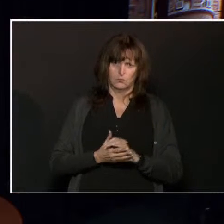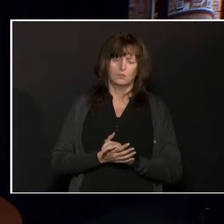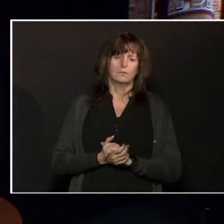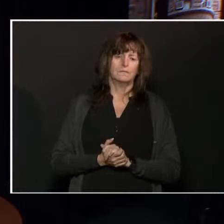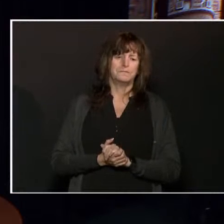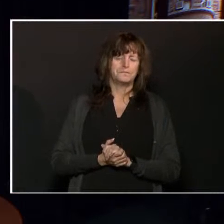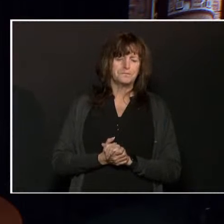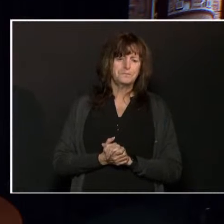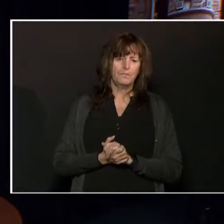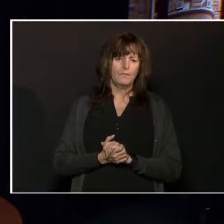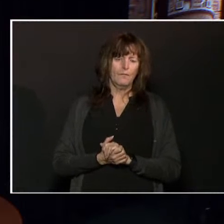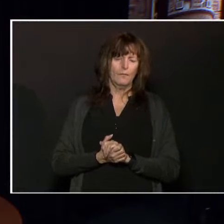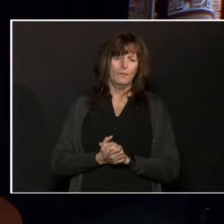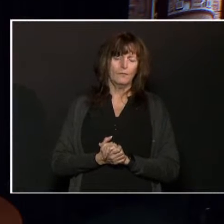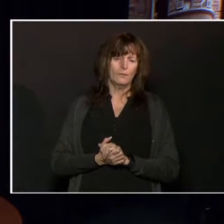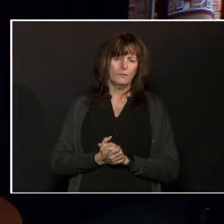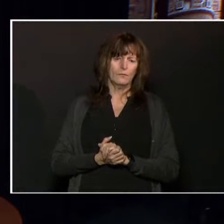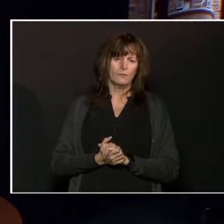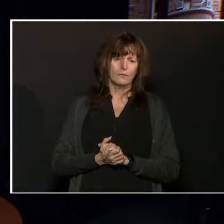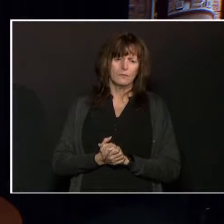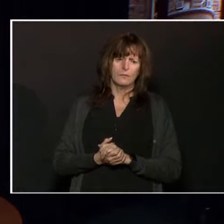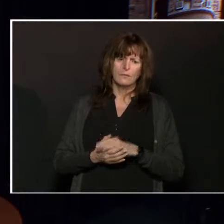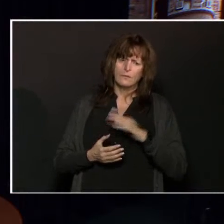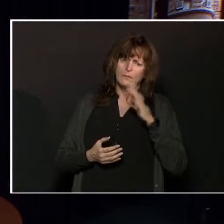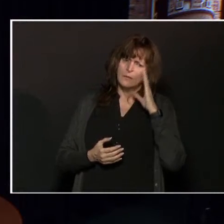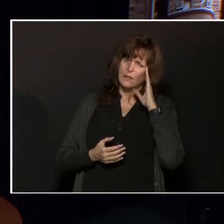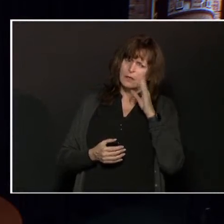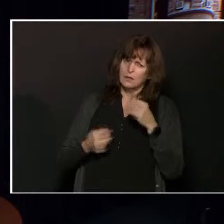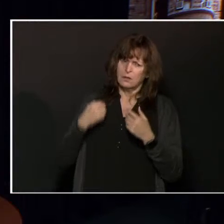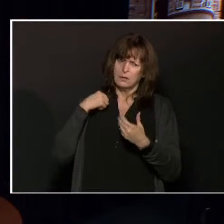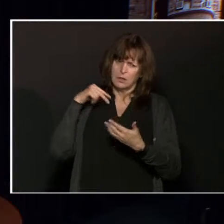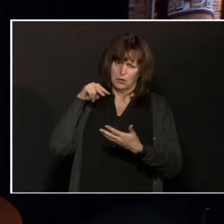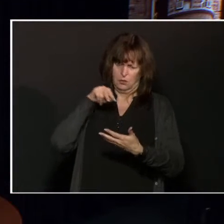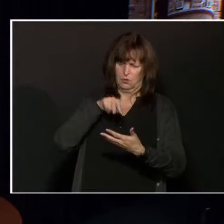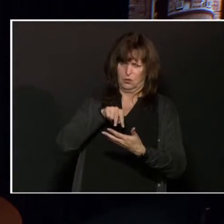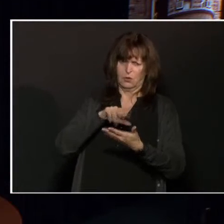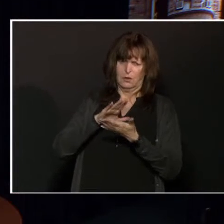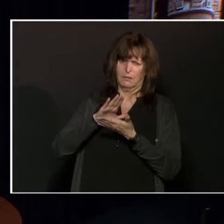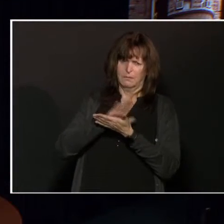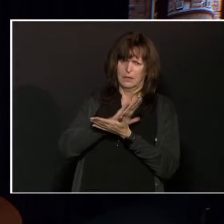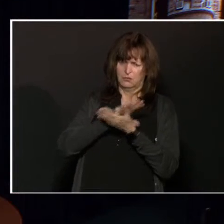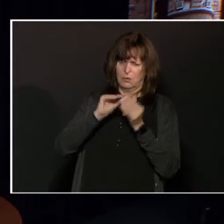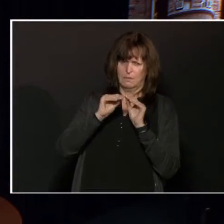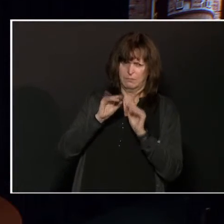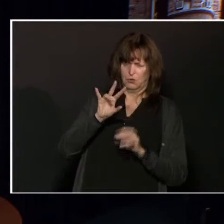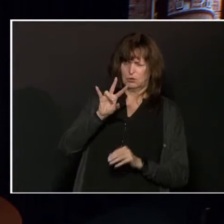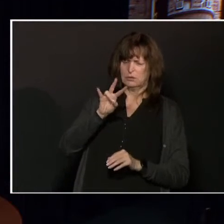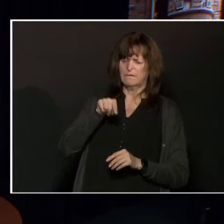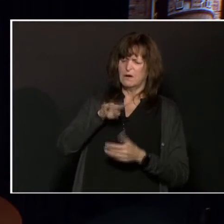TO GROWTH IN MORTALITY THAT YOU CAN SEE THIS CAN SEE THIS CONSISTENTLY INCREASING CAN SEE THIS CONSISTENTLY INCREASING AMOUNT CAN SEE THIS CONSISTENTLY INCREASING AMOUNT OF INCREASING AMOUNT OF MORTALITY AND A